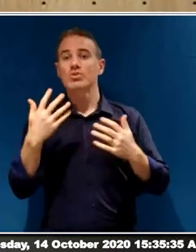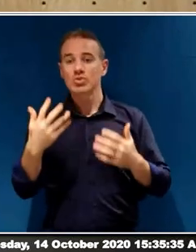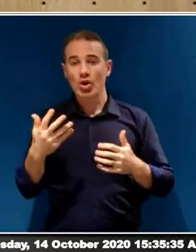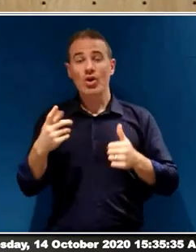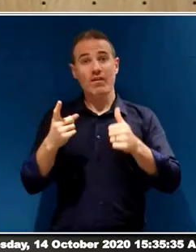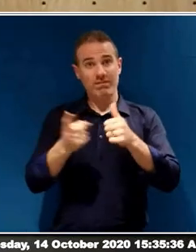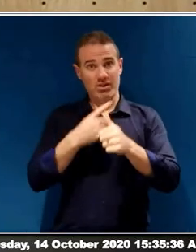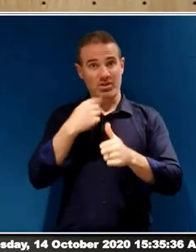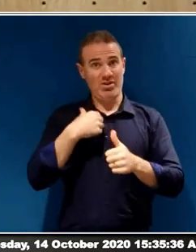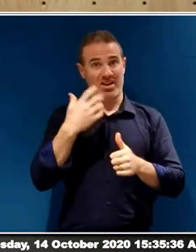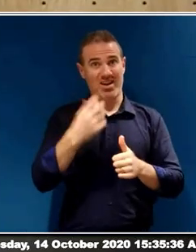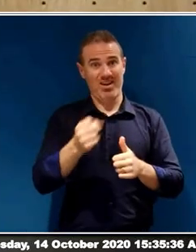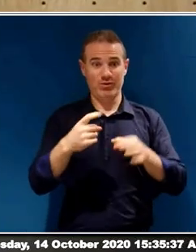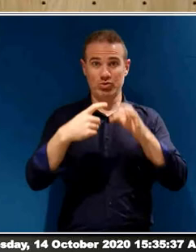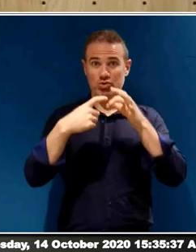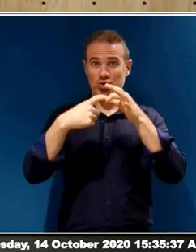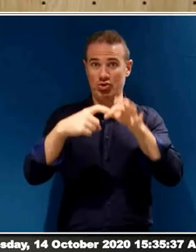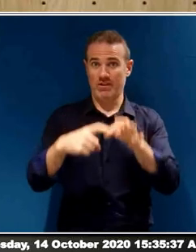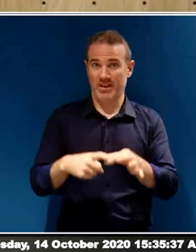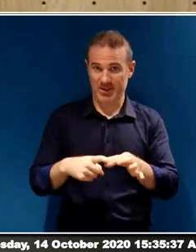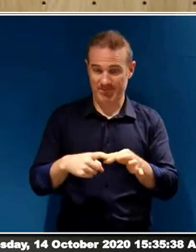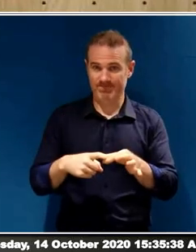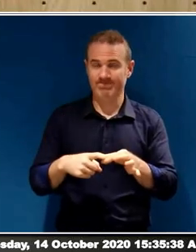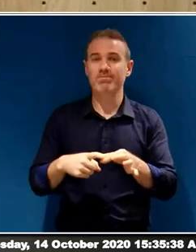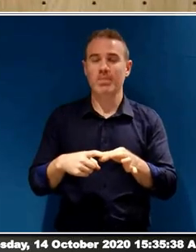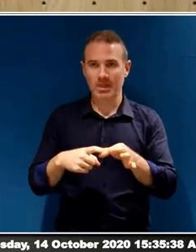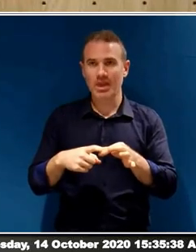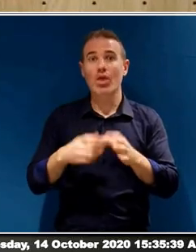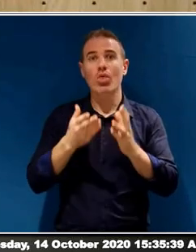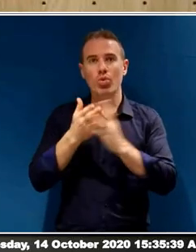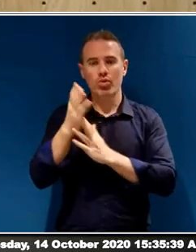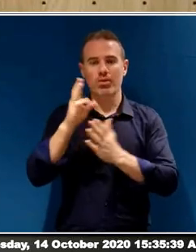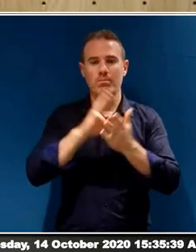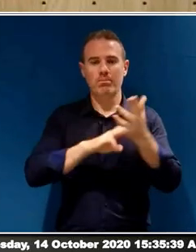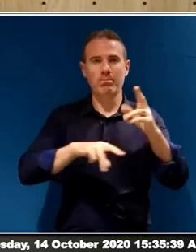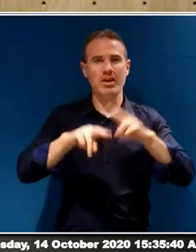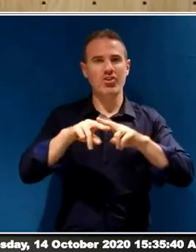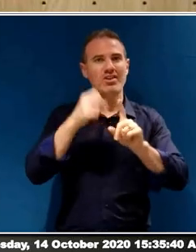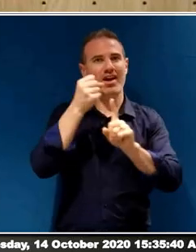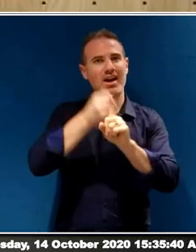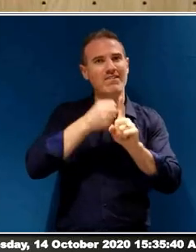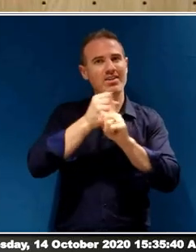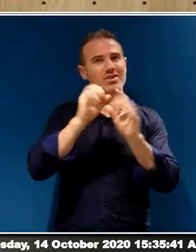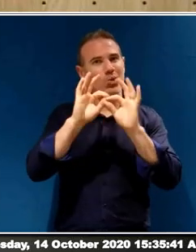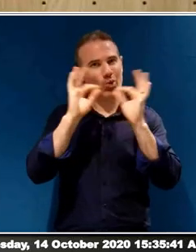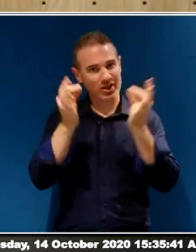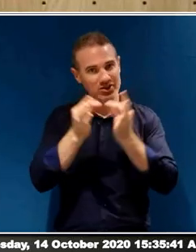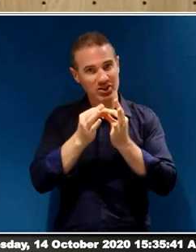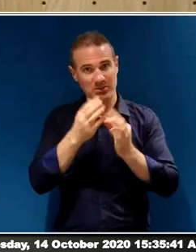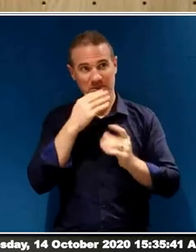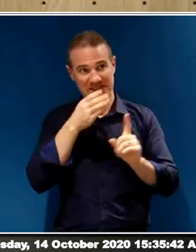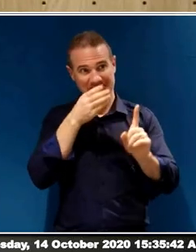were through a parent advocacy organisation to ensure we asked questions that were clear for families.